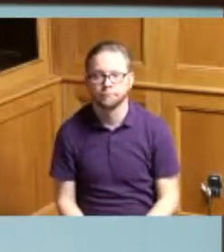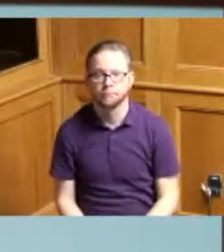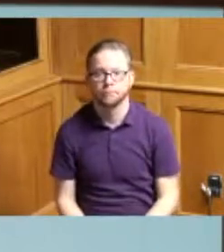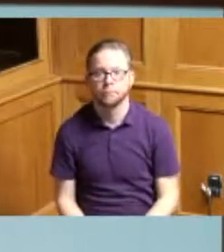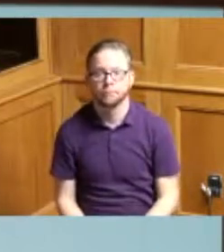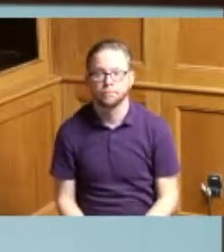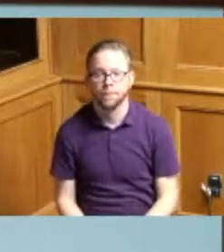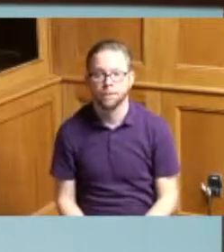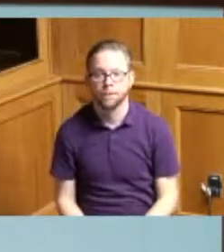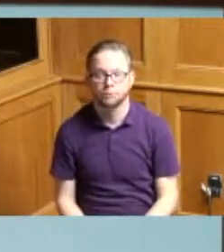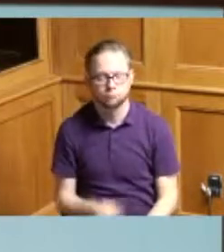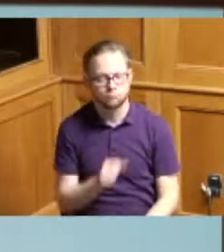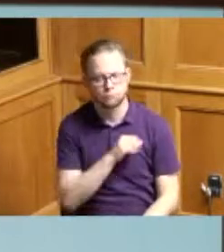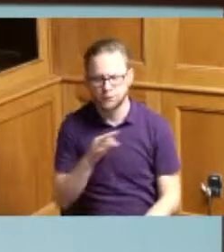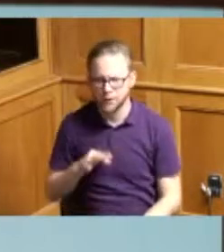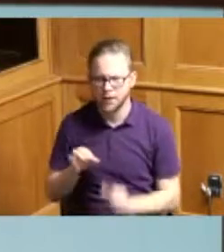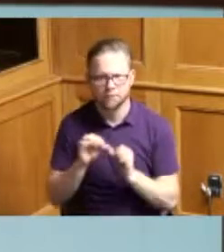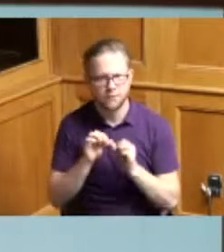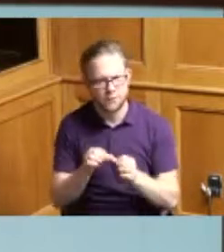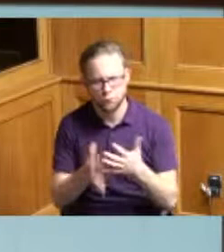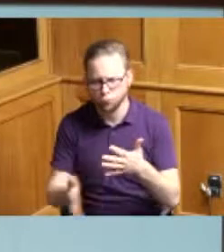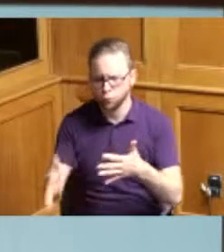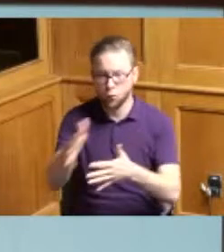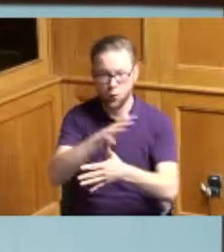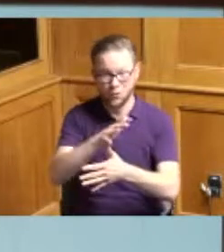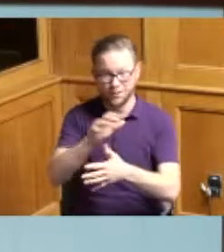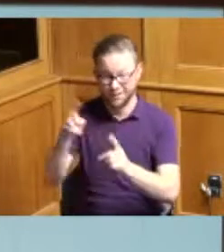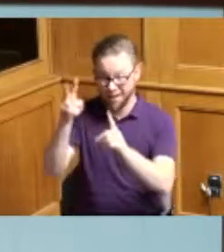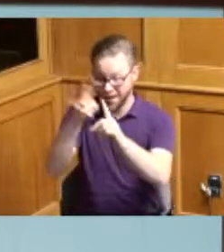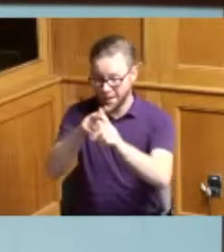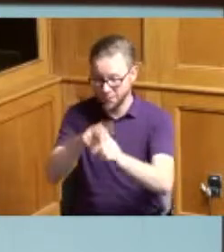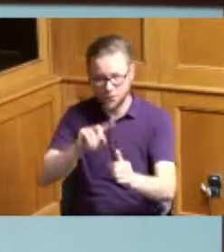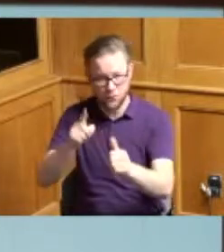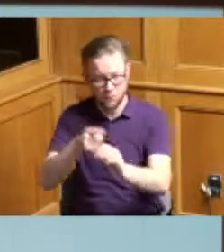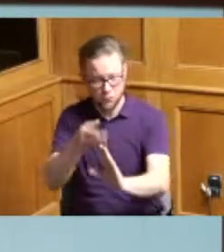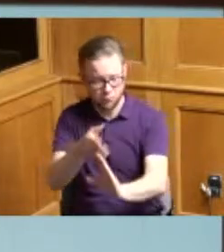staff continue to prioritize oldest applications first to prevent evictions